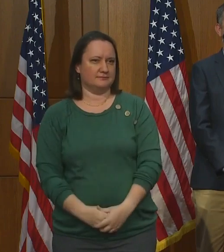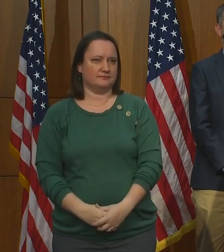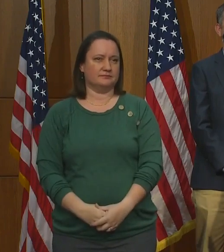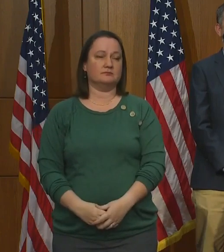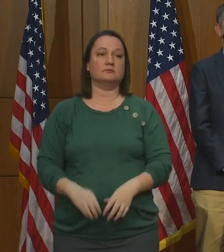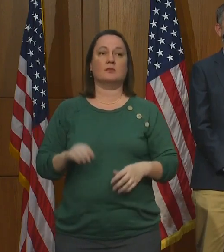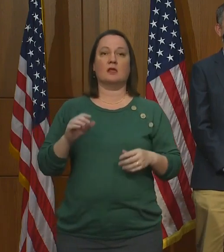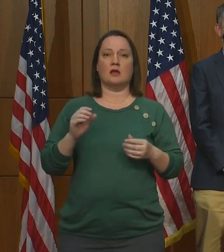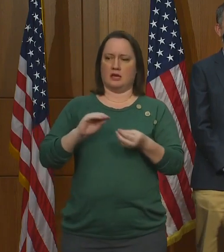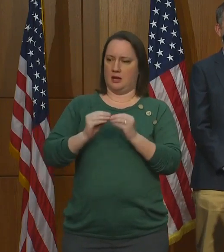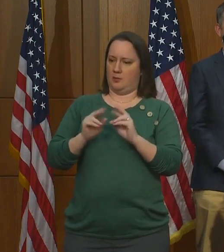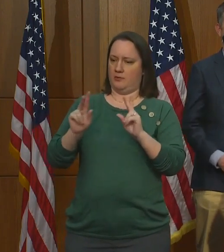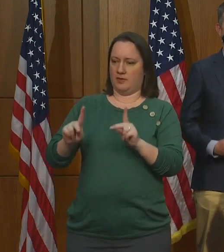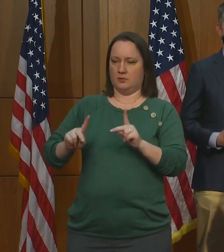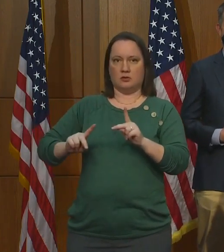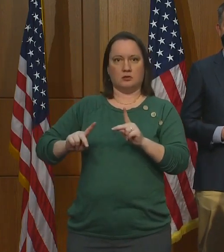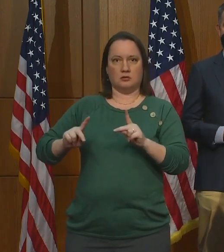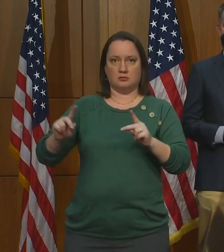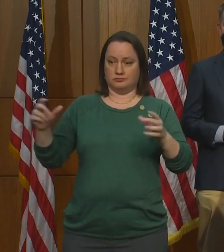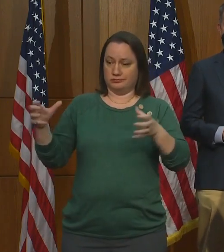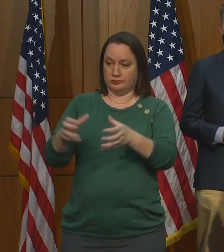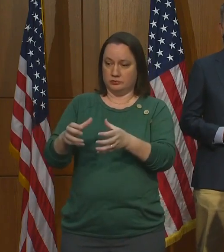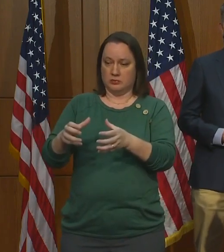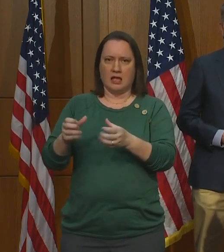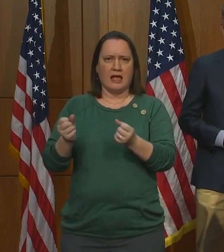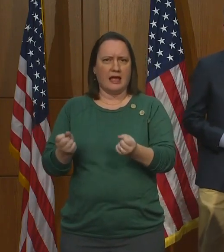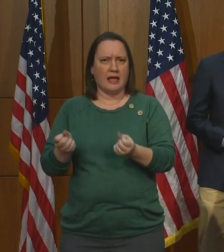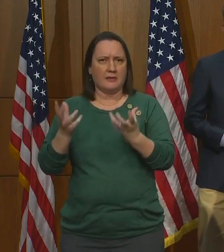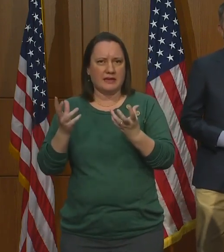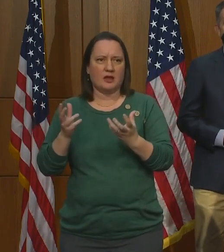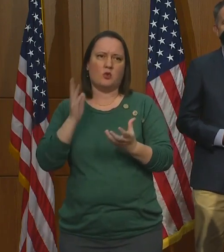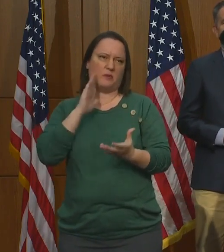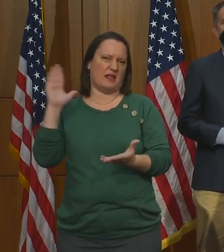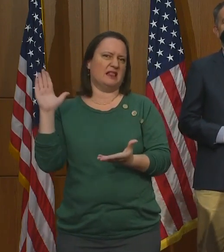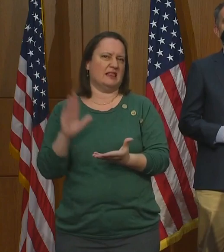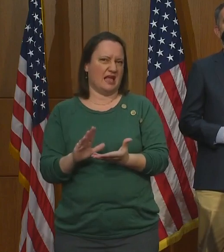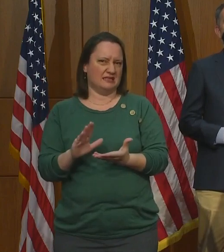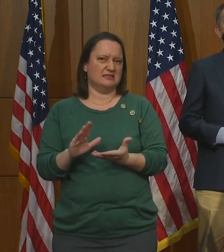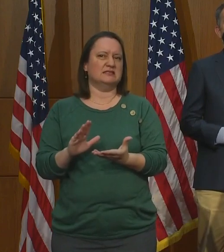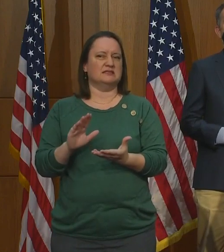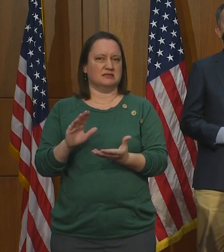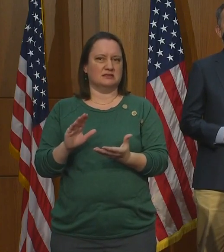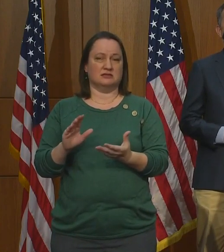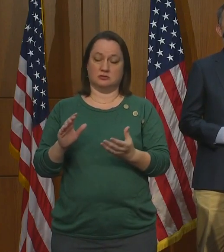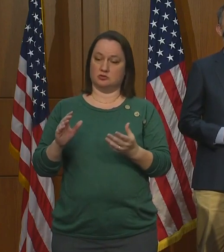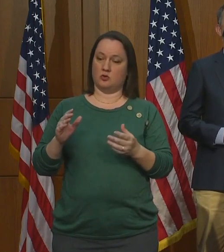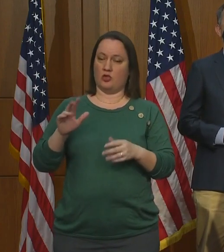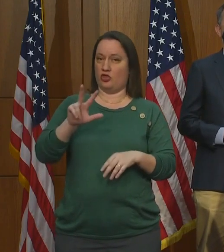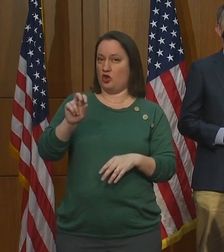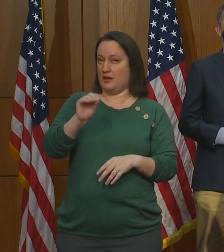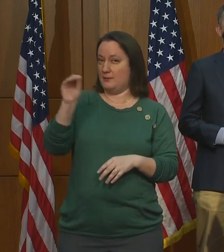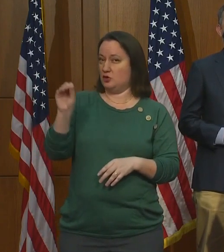SENSE- GUIDELINES IN TERMS OF CAPACITY. ON OUR OUR FIELDS INDOOR OUTDOOR INDOOR. IT'S